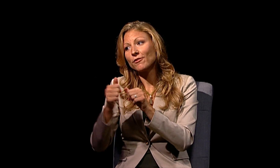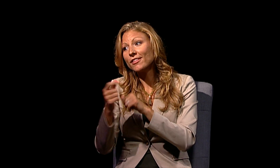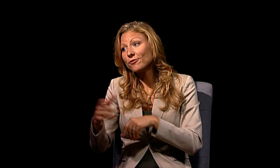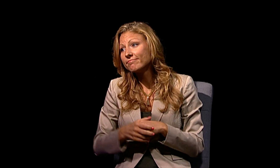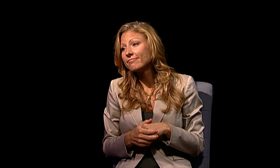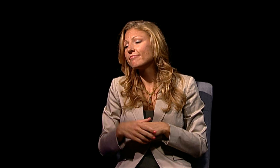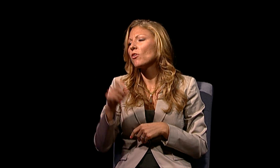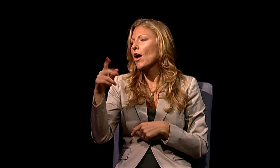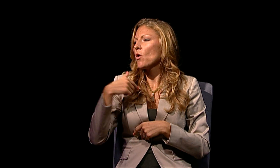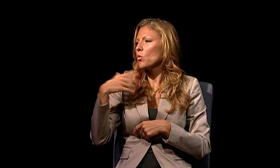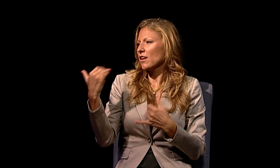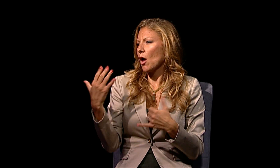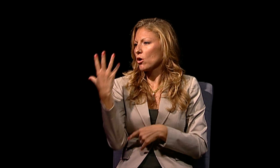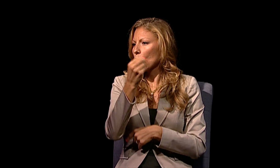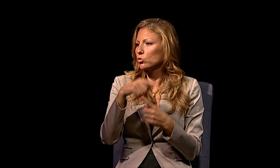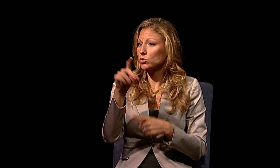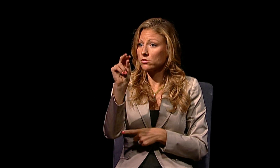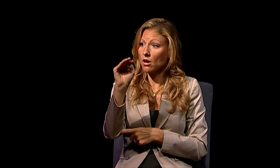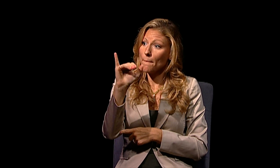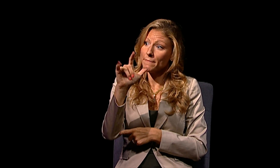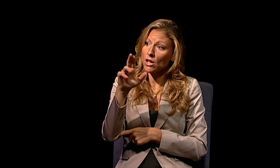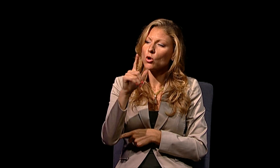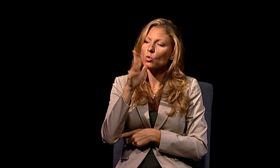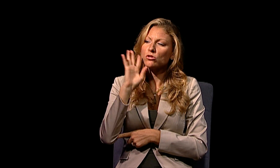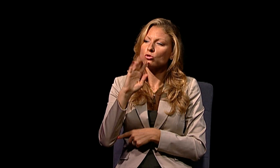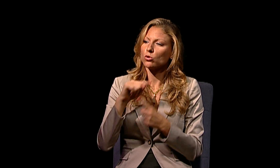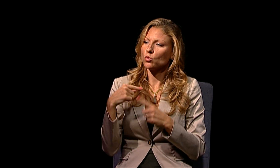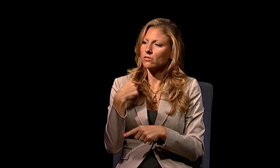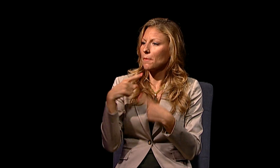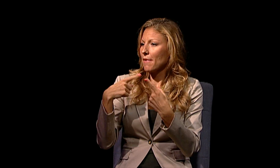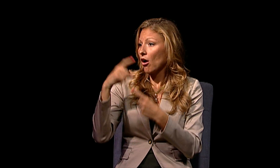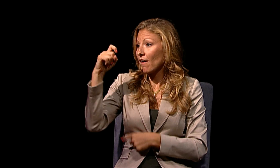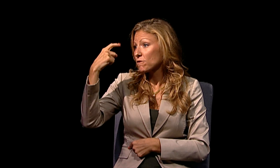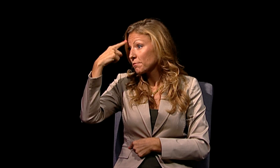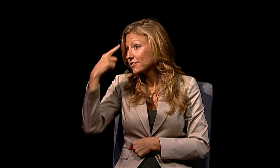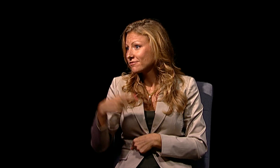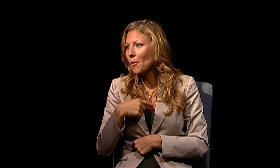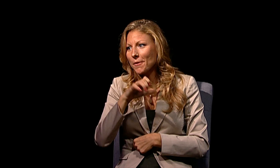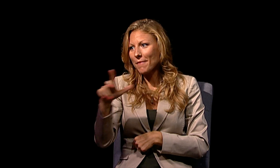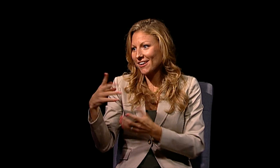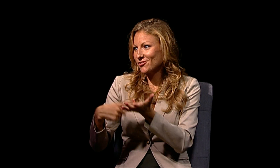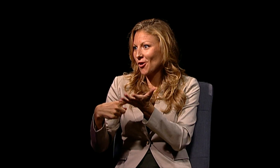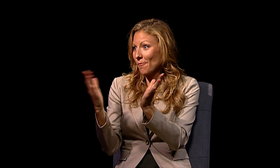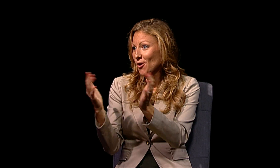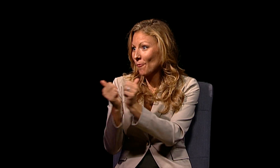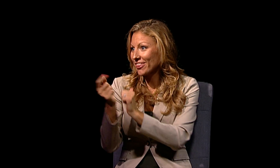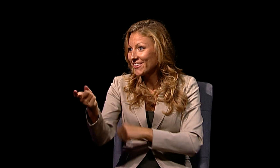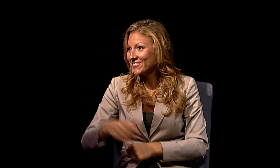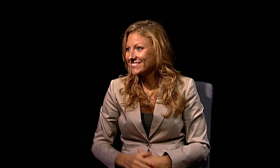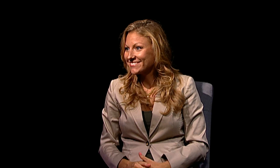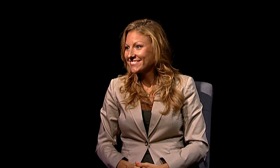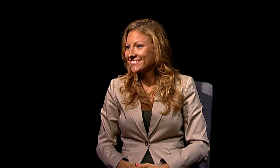DEFINITELY IN THAT PART, I AGREE WITH YOU. I'D LIKE TO MOVE ON TO A SEGMENT WITH DON MILLER